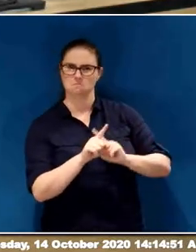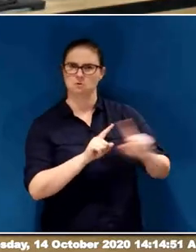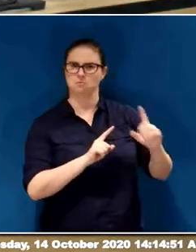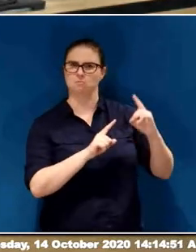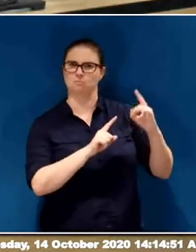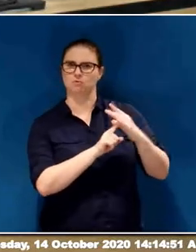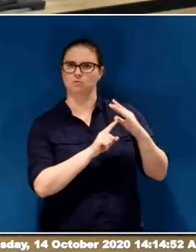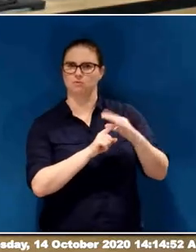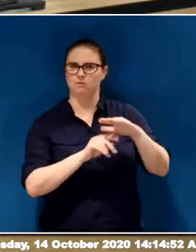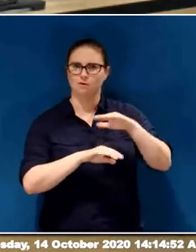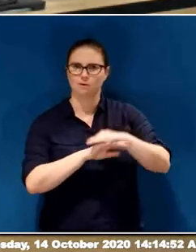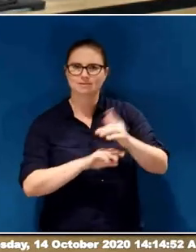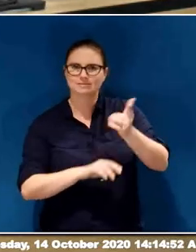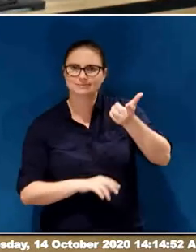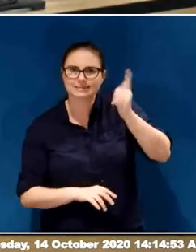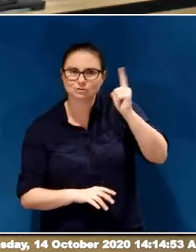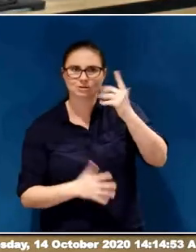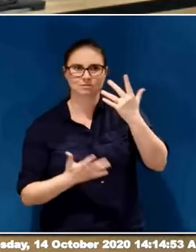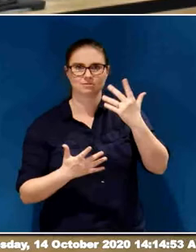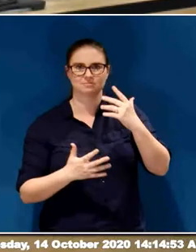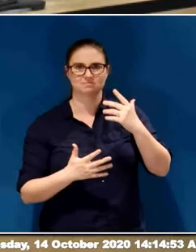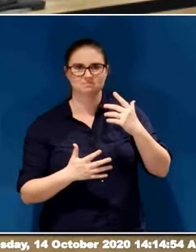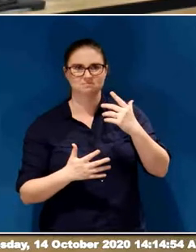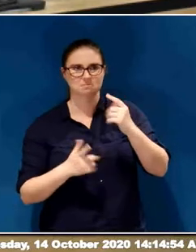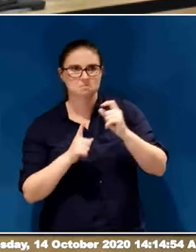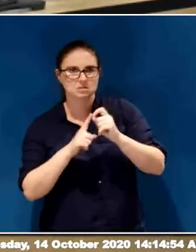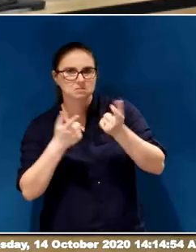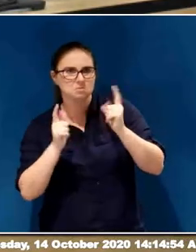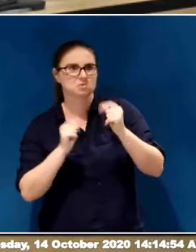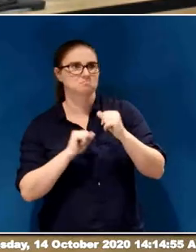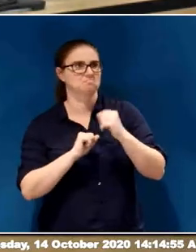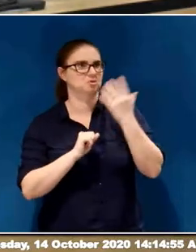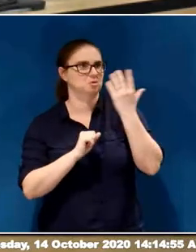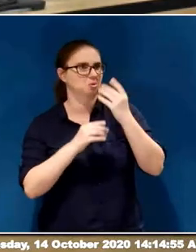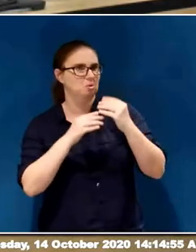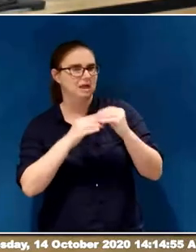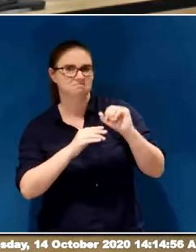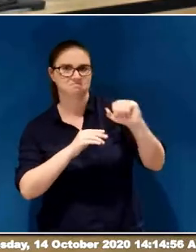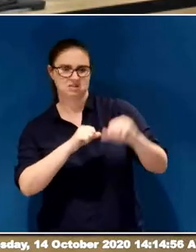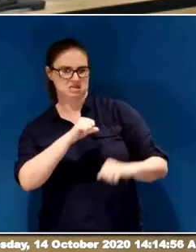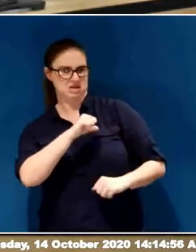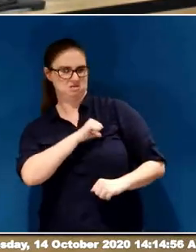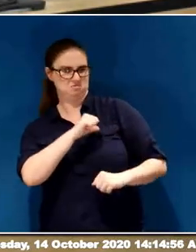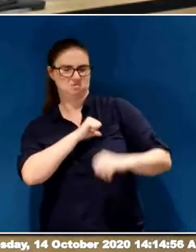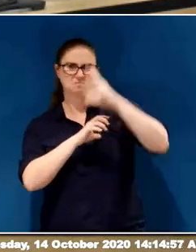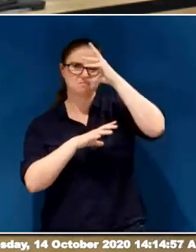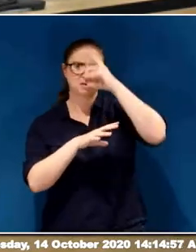DR de BRUIN: My research has found that there remain misconceptions about the